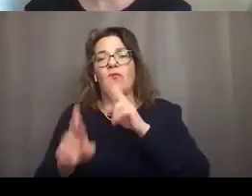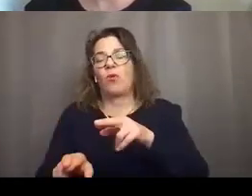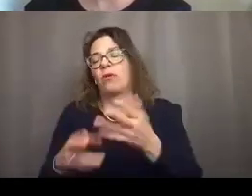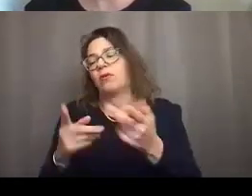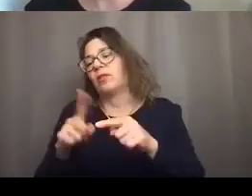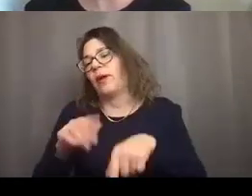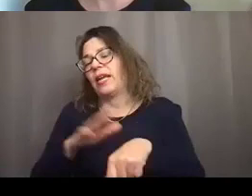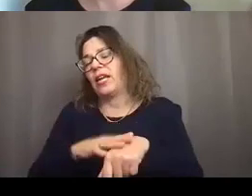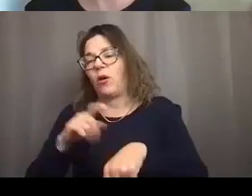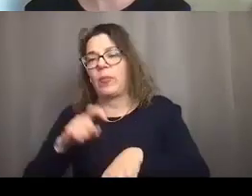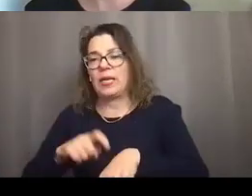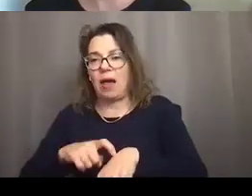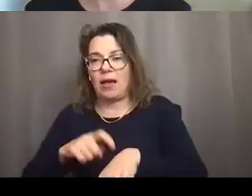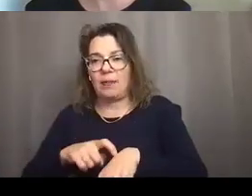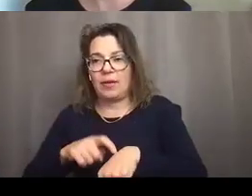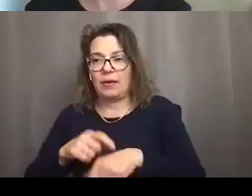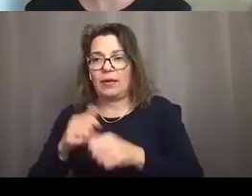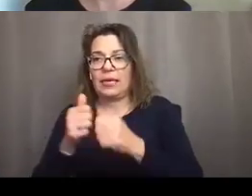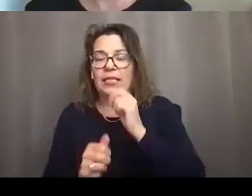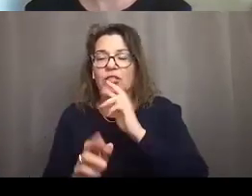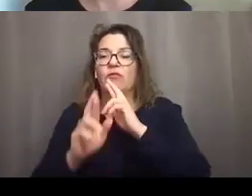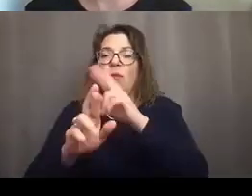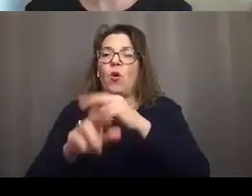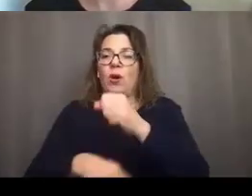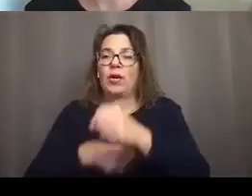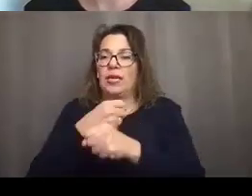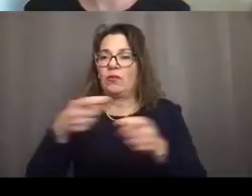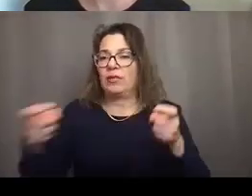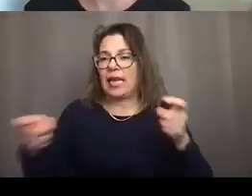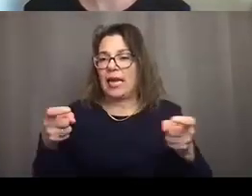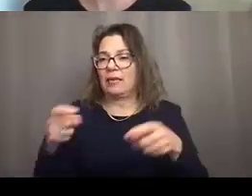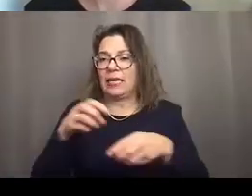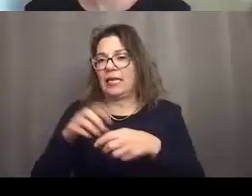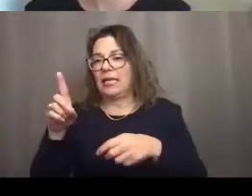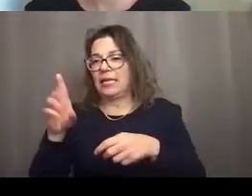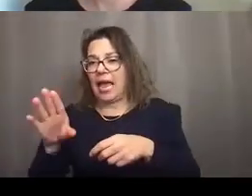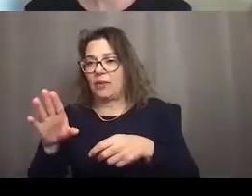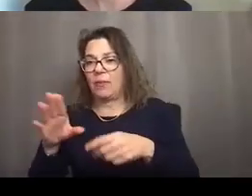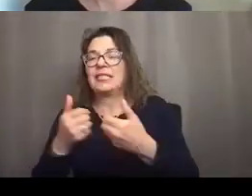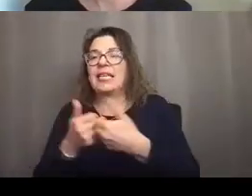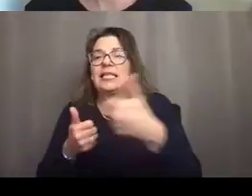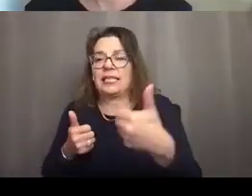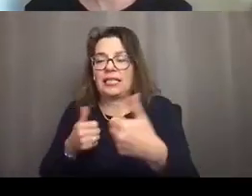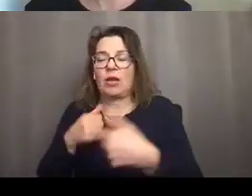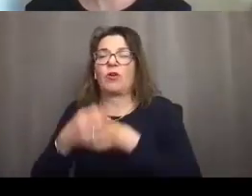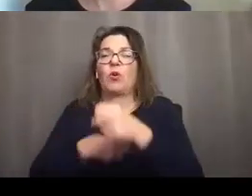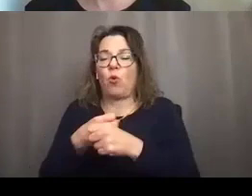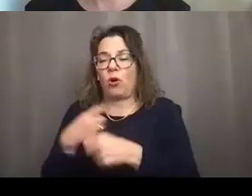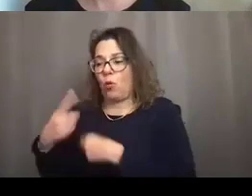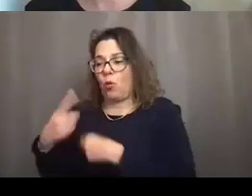And each support year is handled in the database as a separate award, but the quick answer to that is